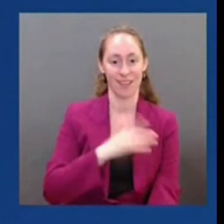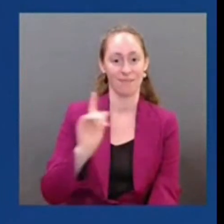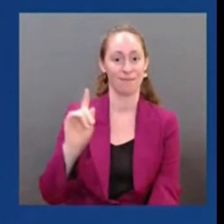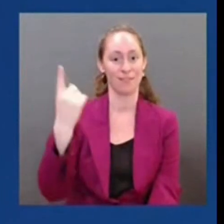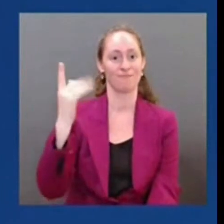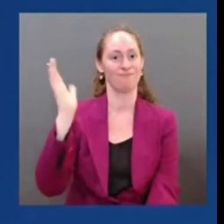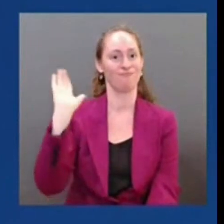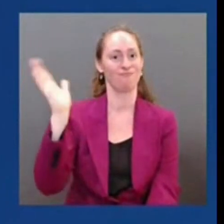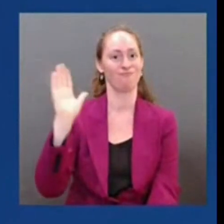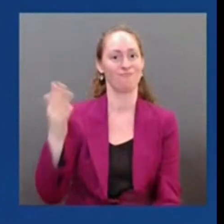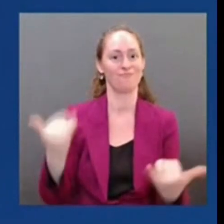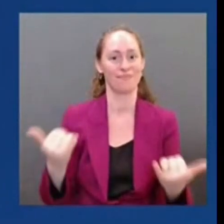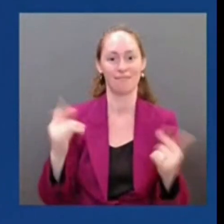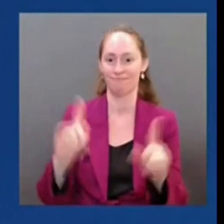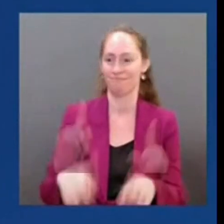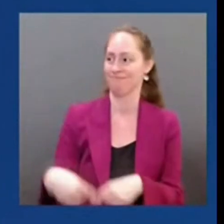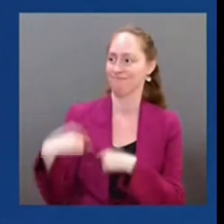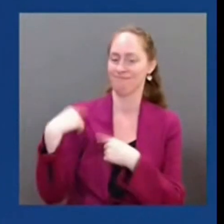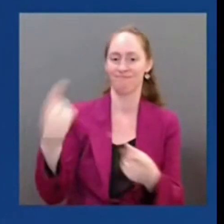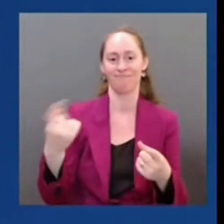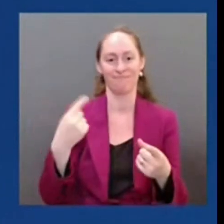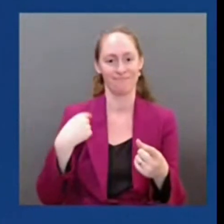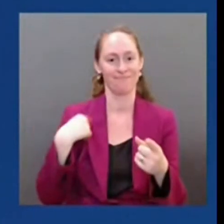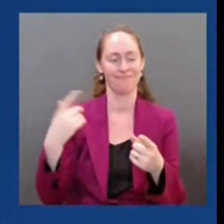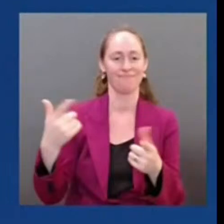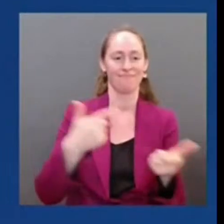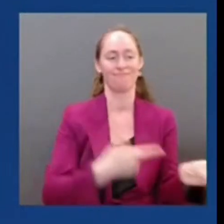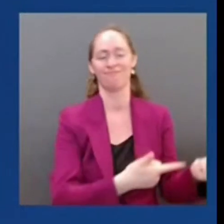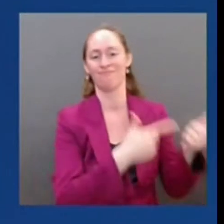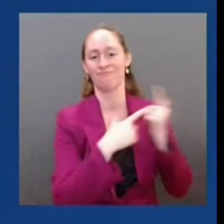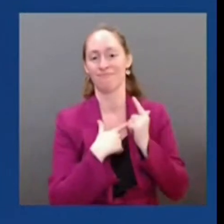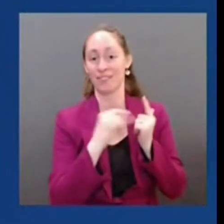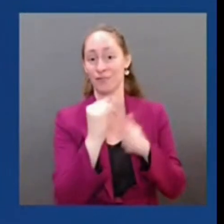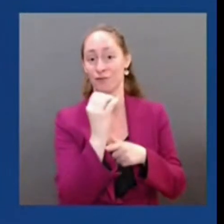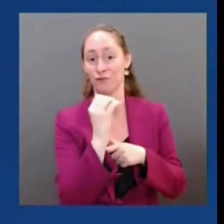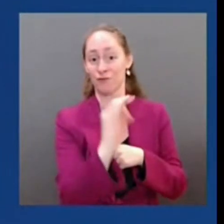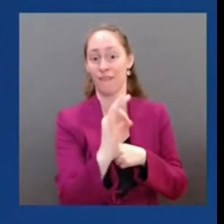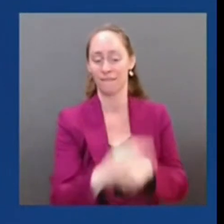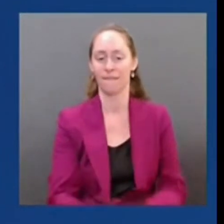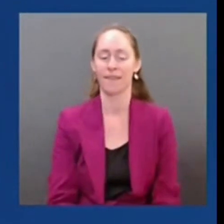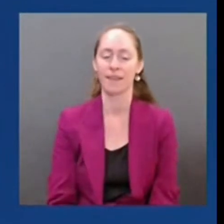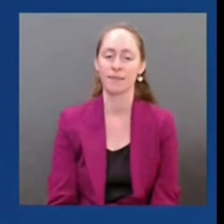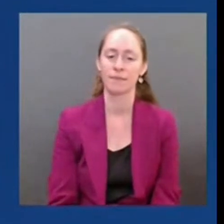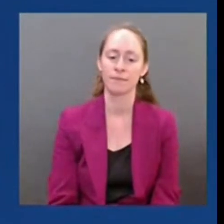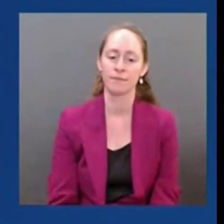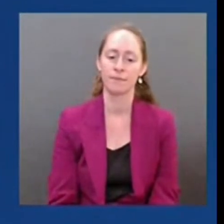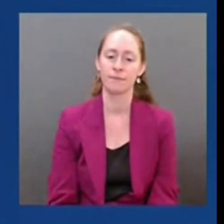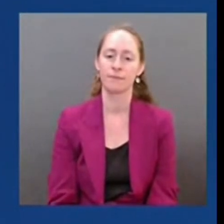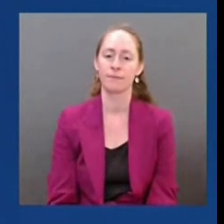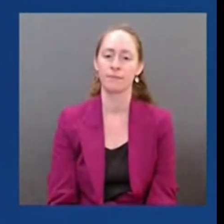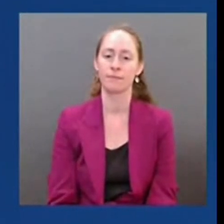FOR JOINING US. THIS IS MY FIRST COVID PRESS BRIEFING SINCE I TOOK ON THE ROLE, AND WHAT I WANT TO DO IS